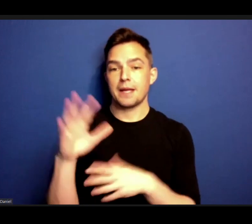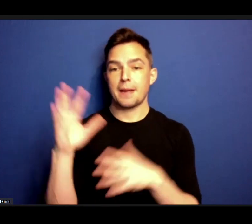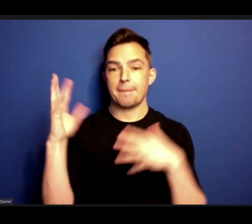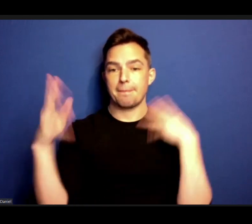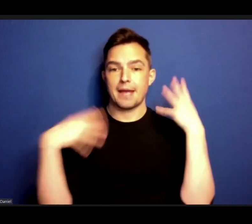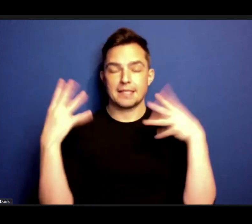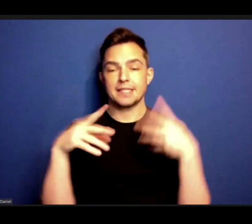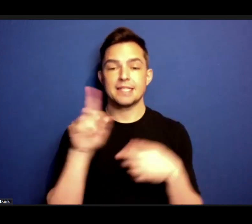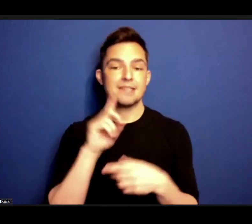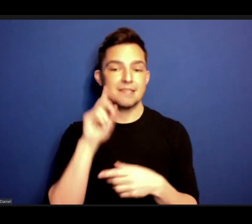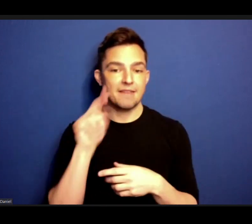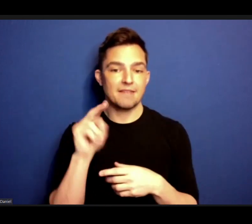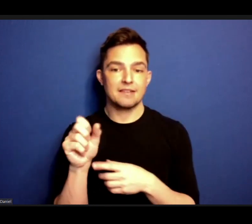would afford all of us.